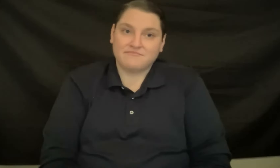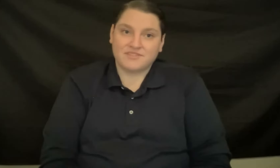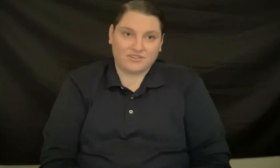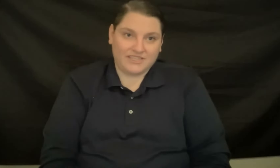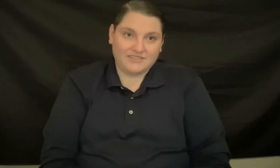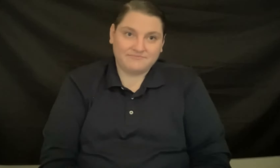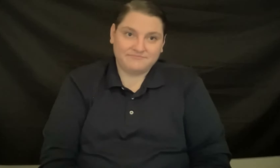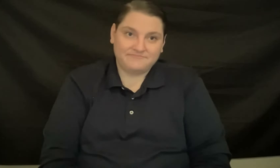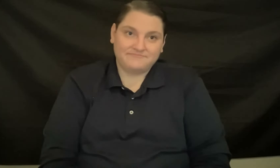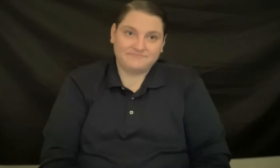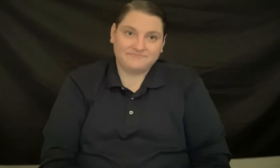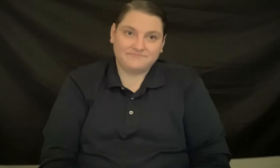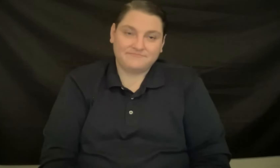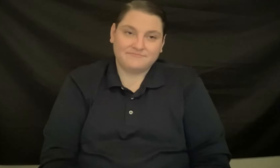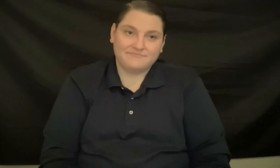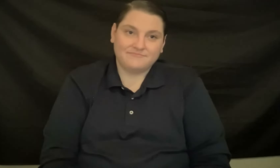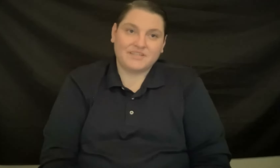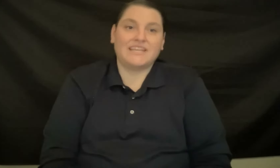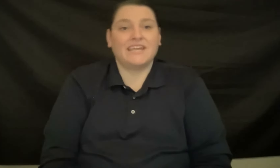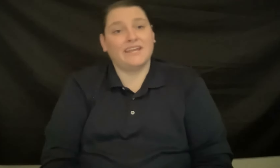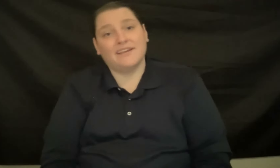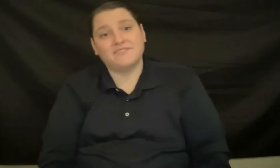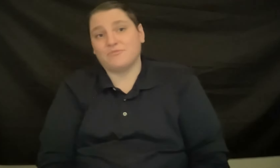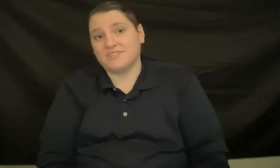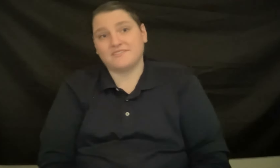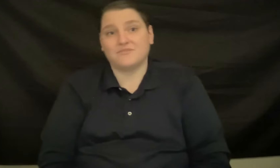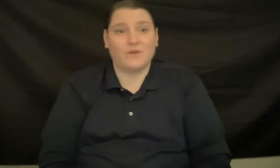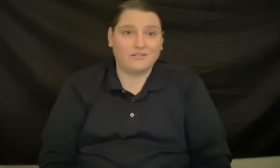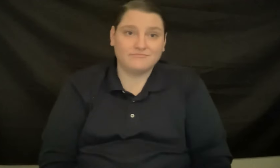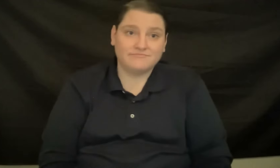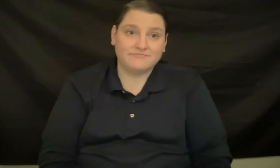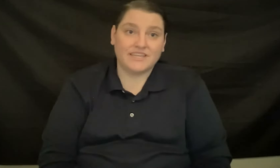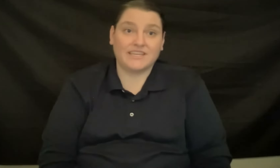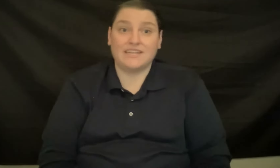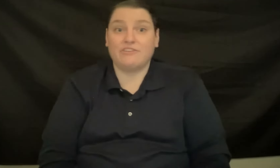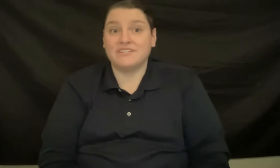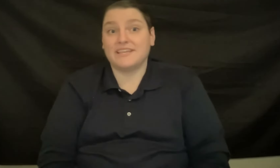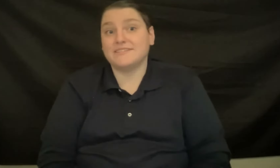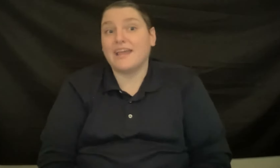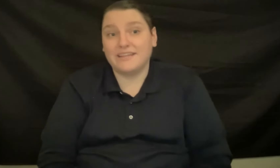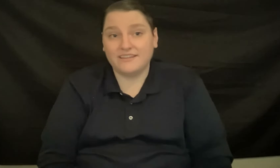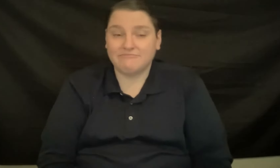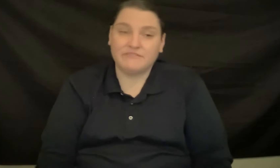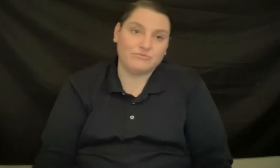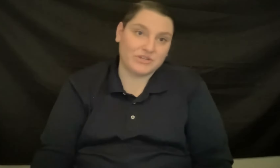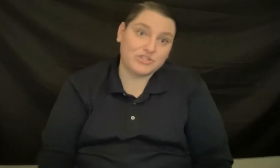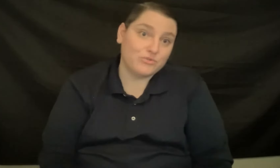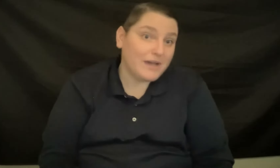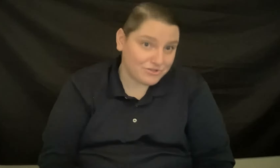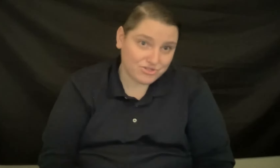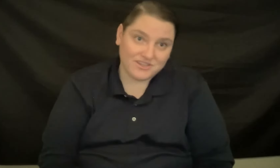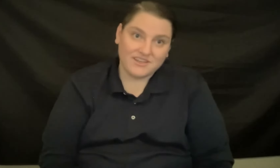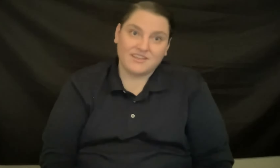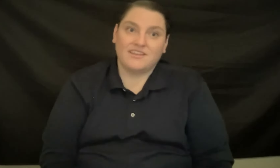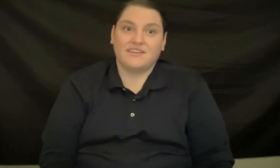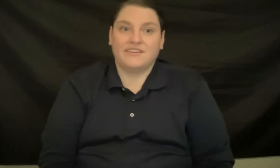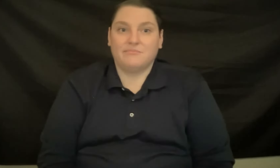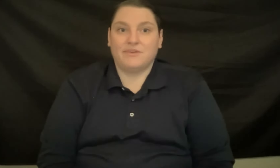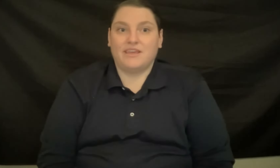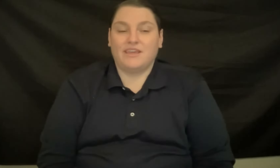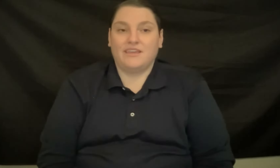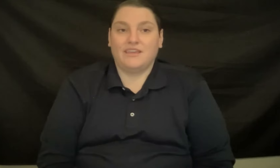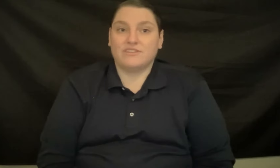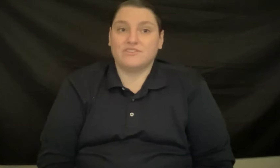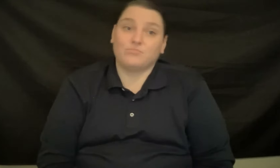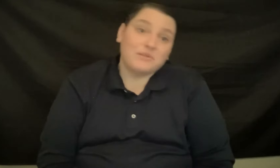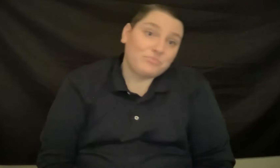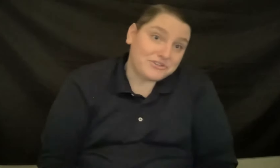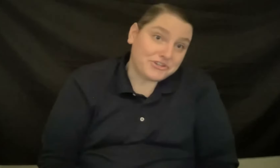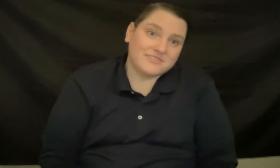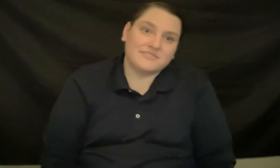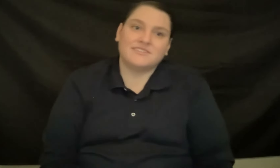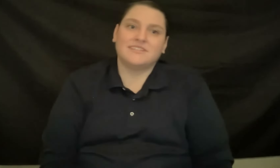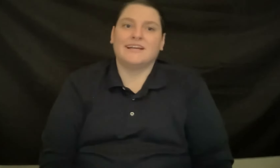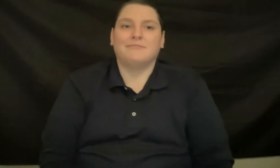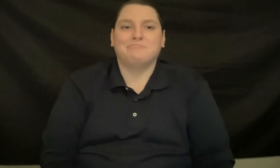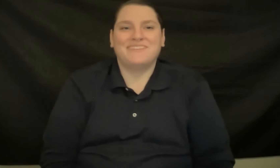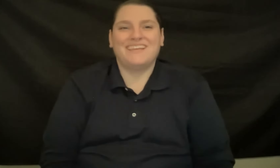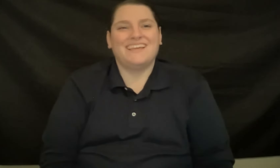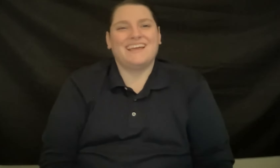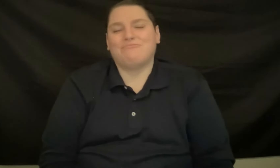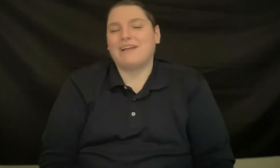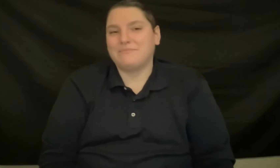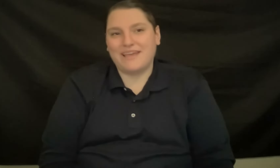That is a great question. I have to admit I LOVE coffee... so I'm a little biased.